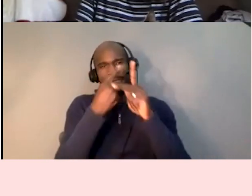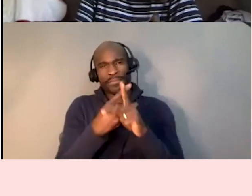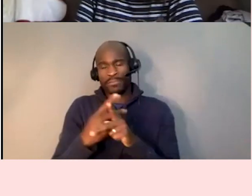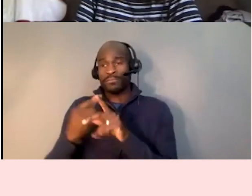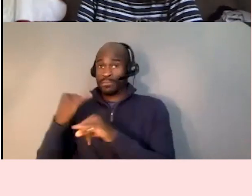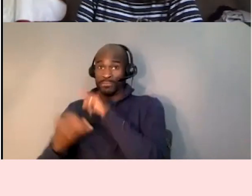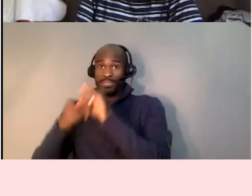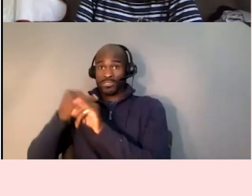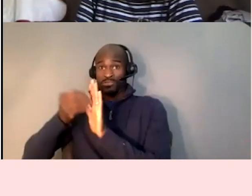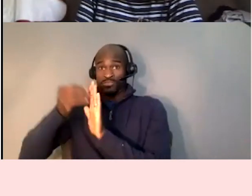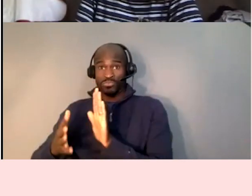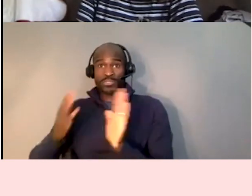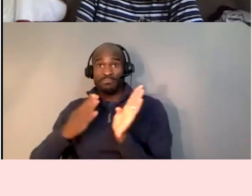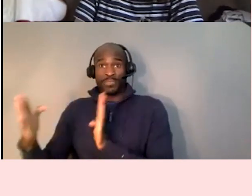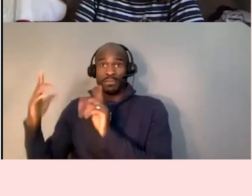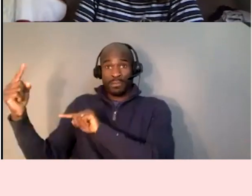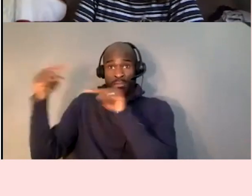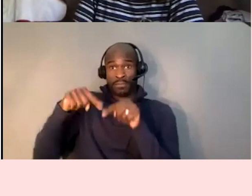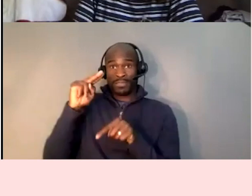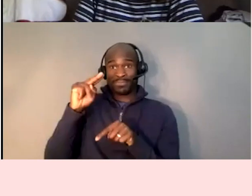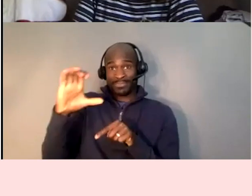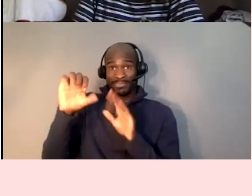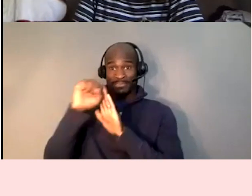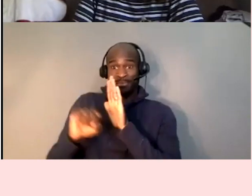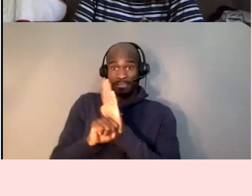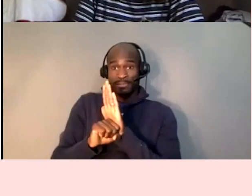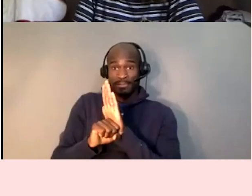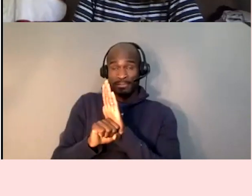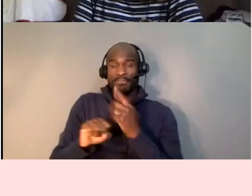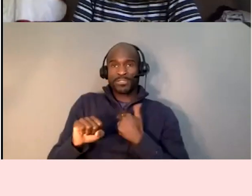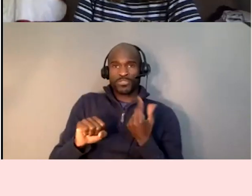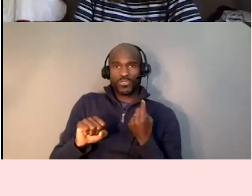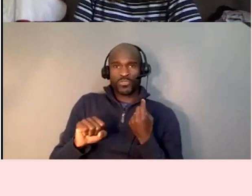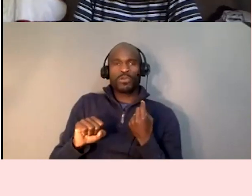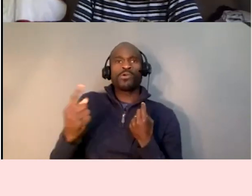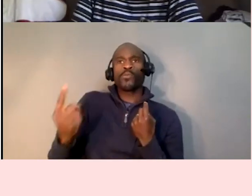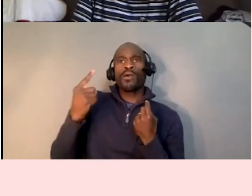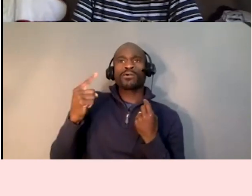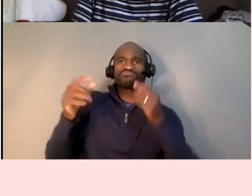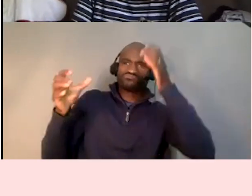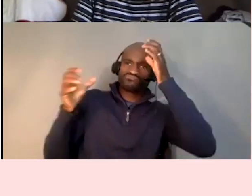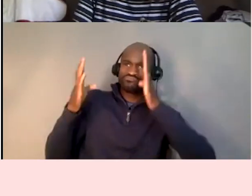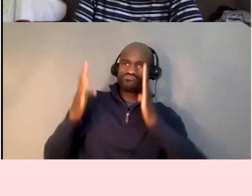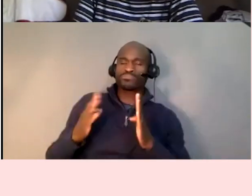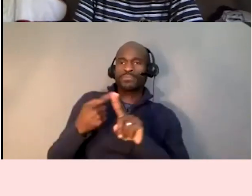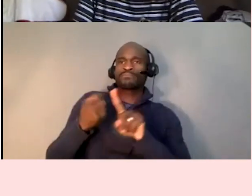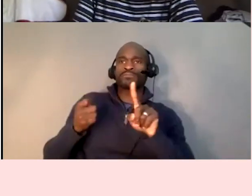that were coming to NC State. I got to talk to a visiting scholar from Japan, two students visiting